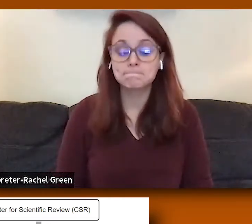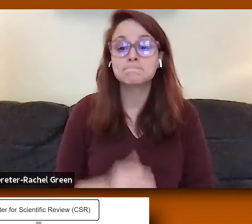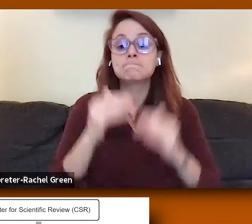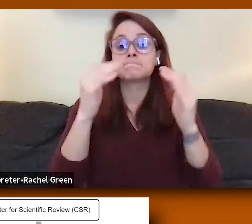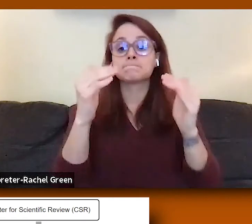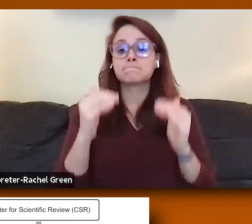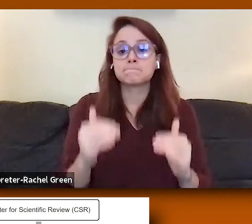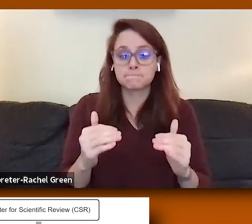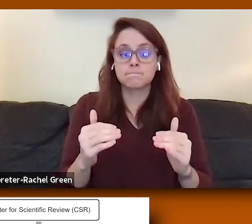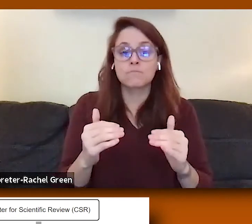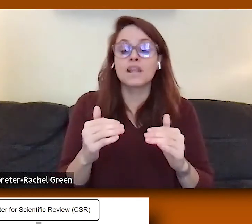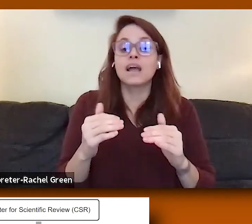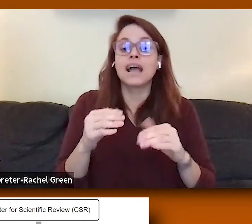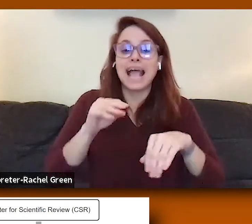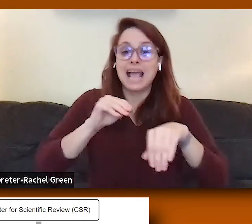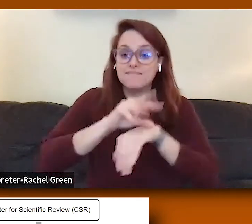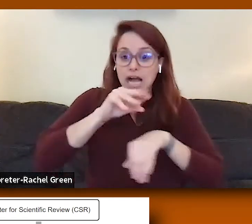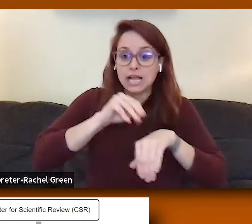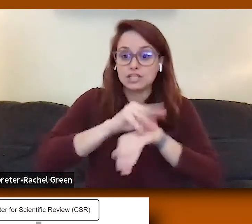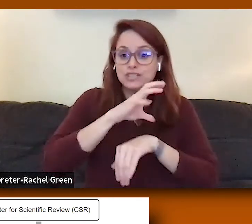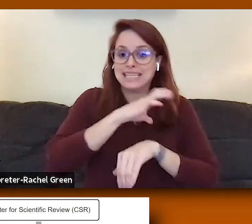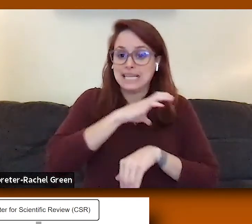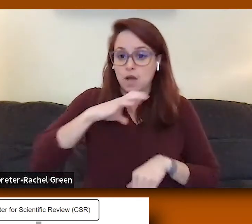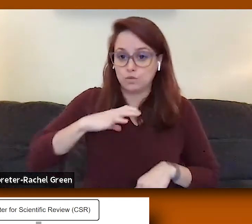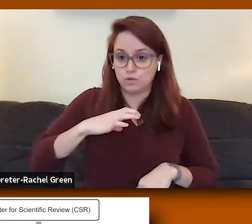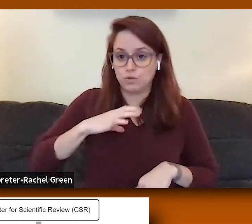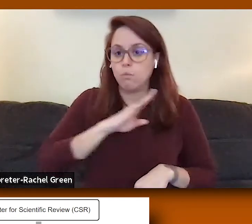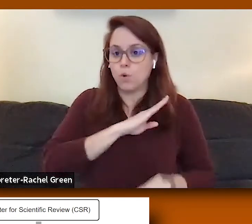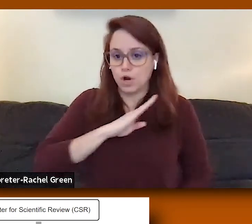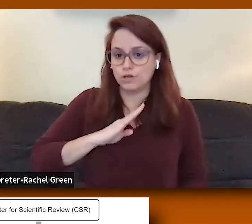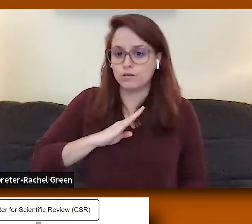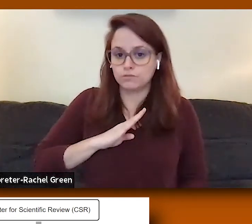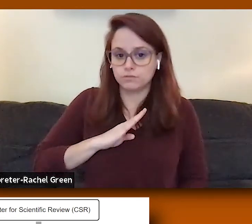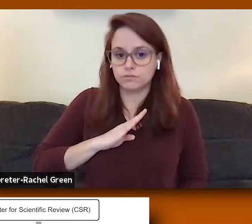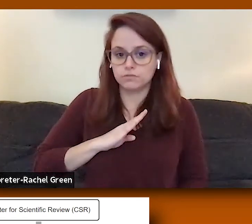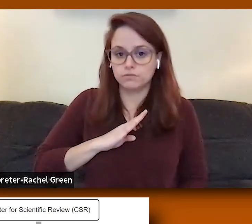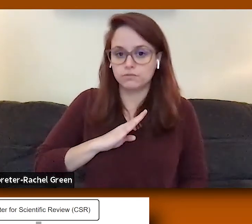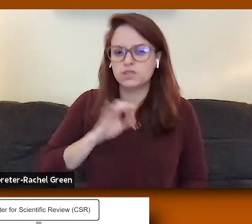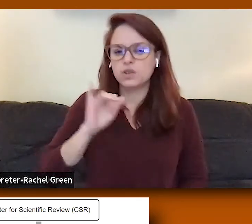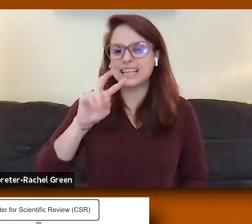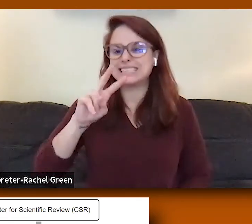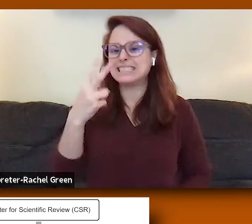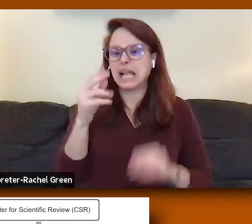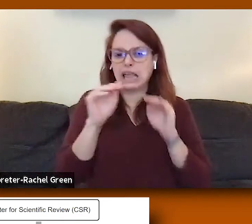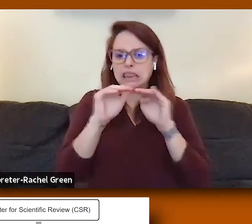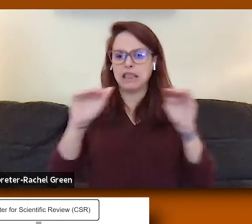Then we move into the advisory council or board. This is your second level of review.